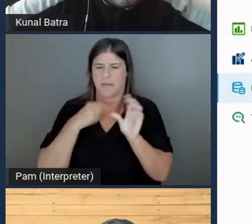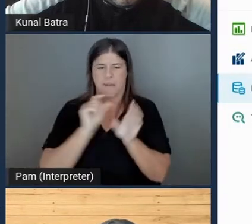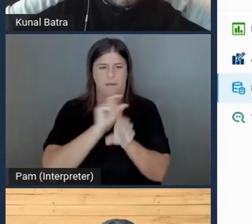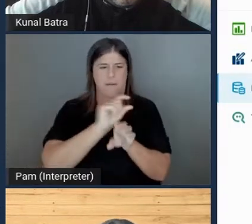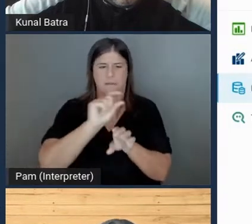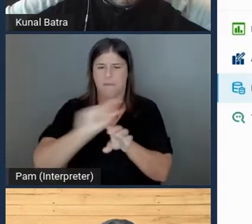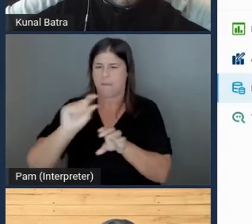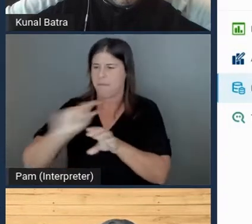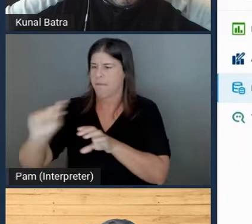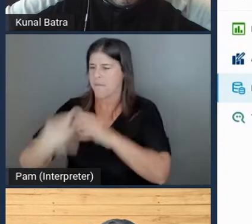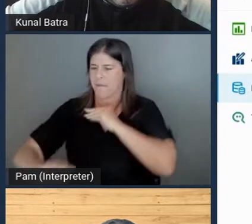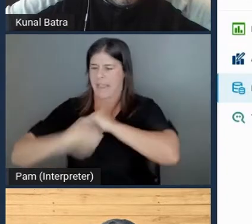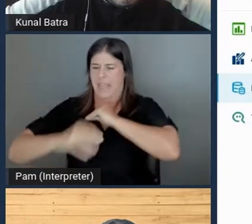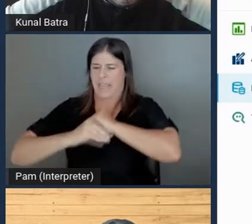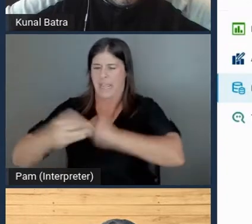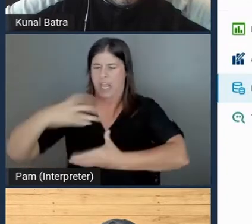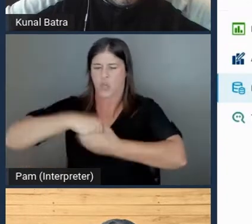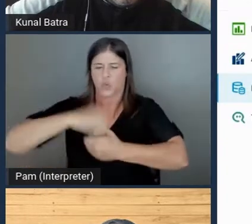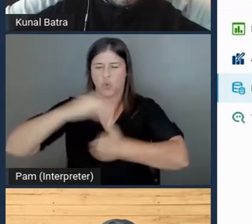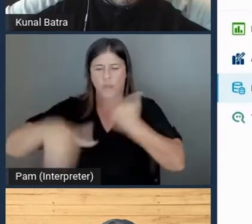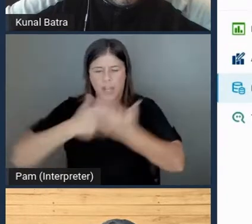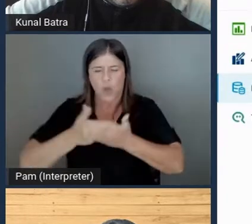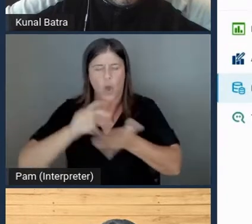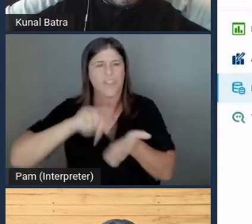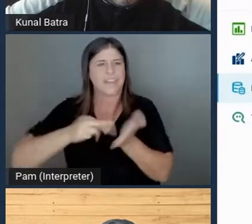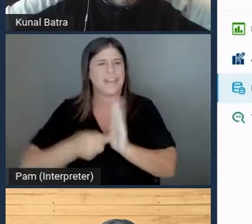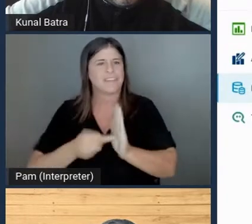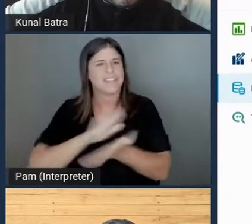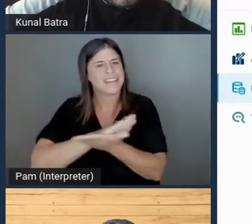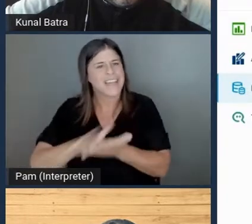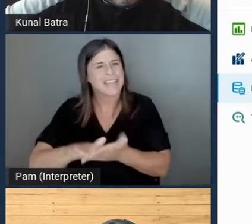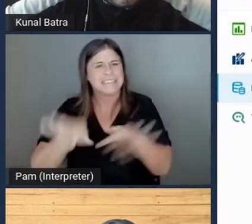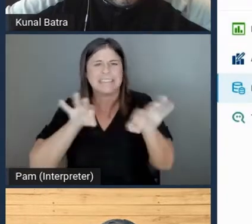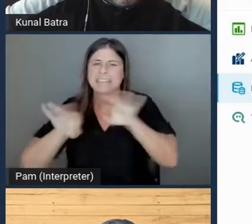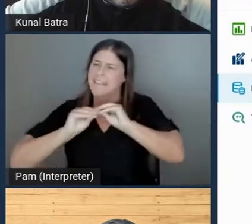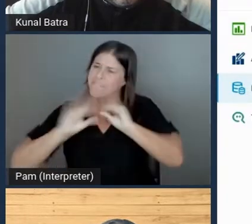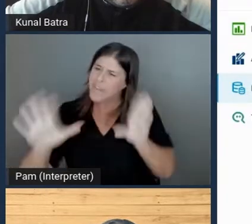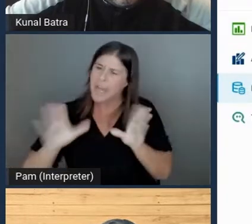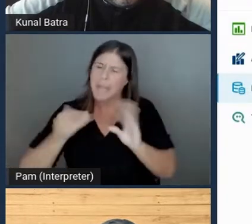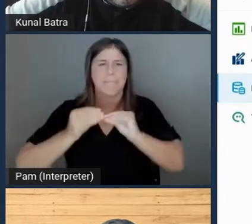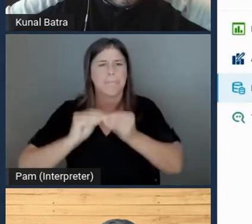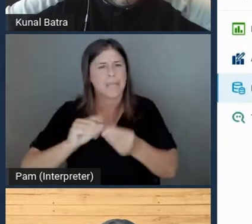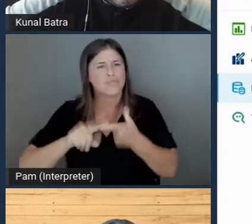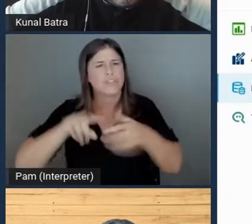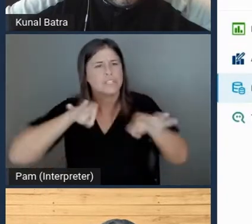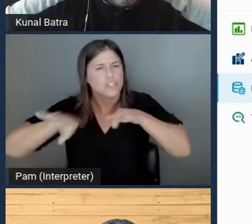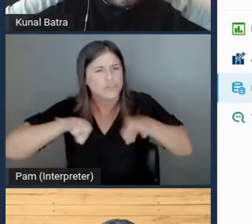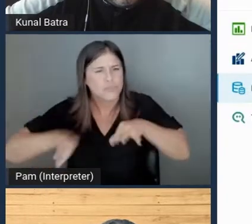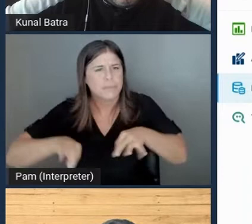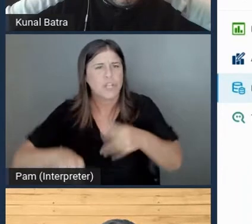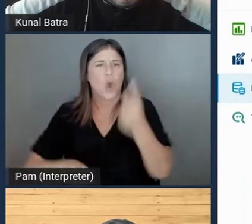and nicely-defined metrics, descriptions in one central location.